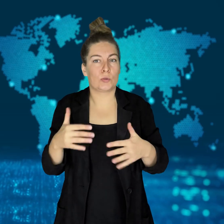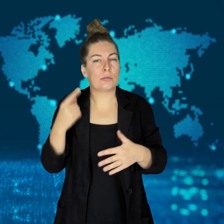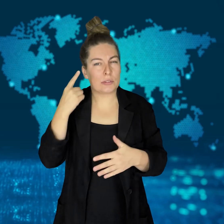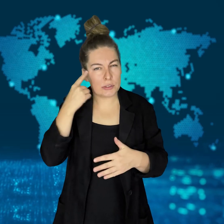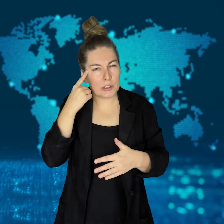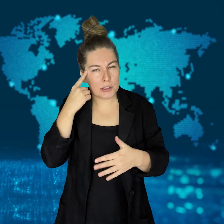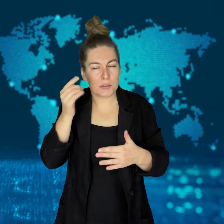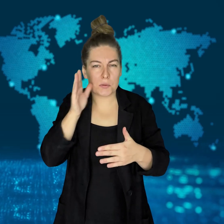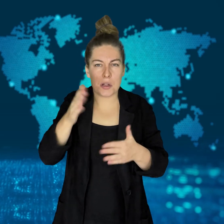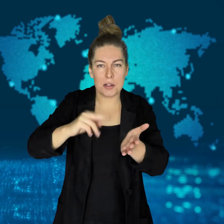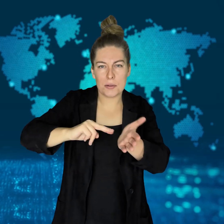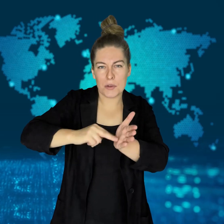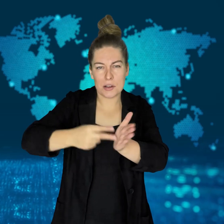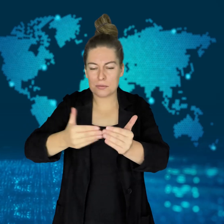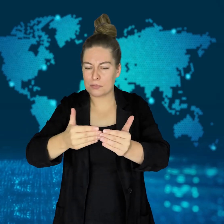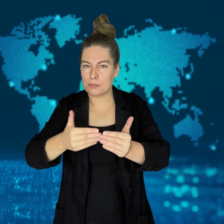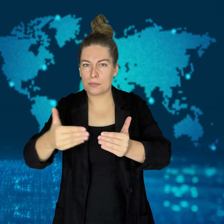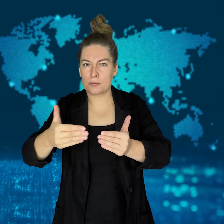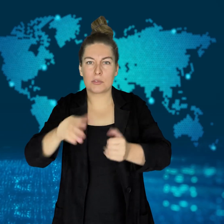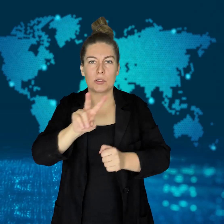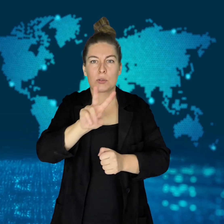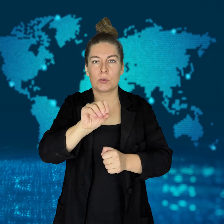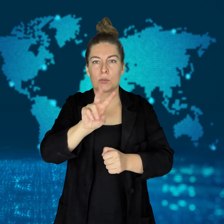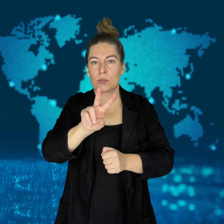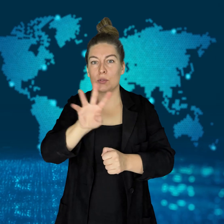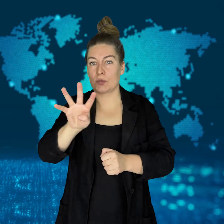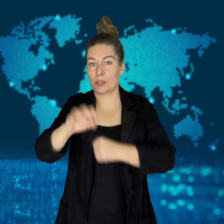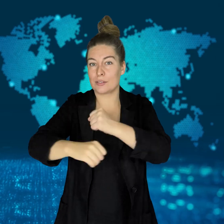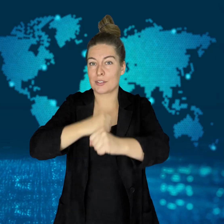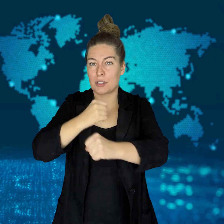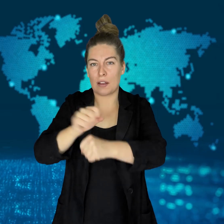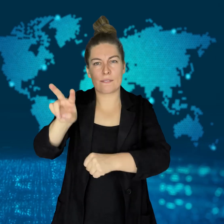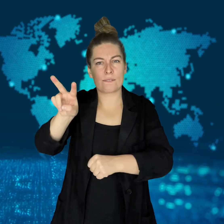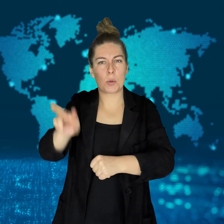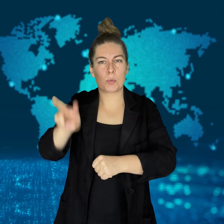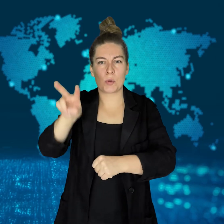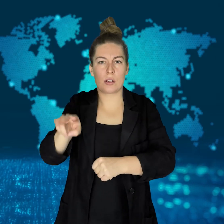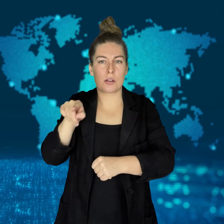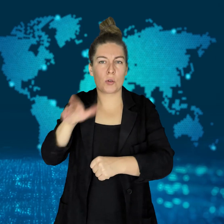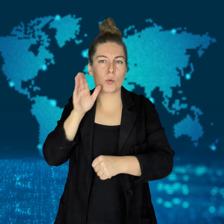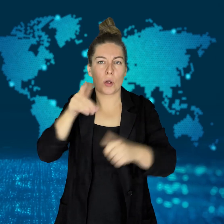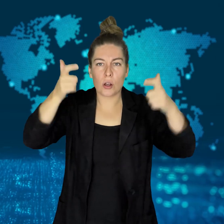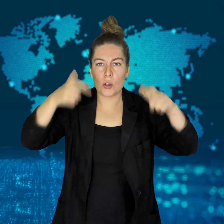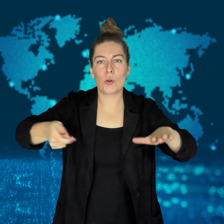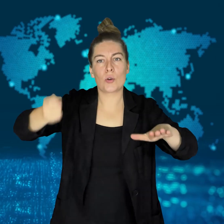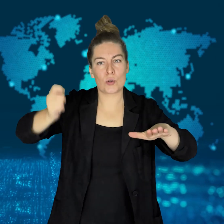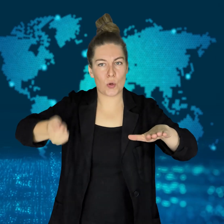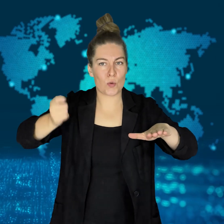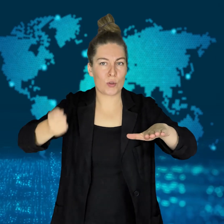He is expected in court in February 2024.